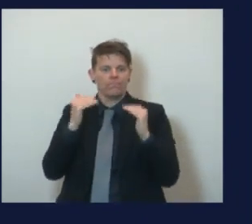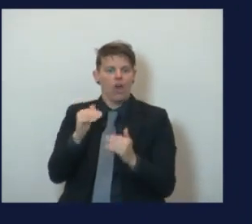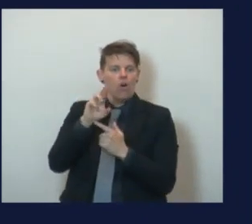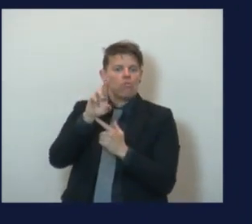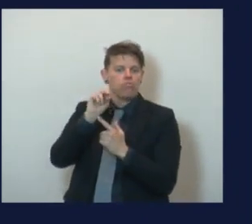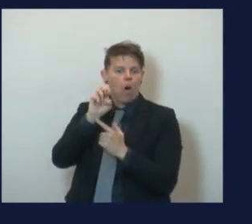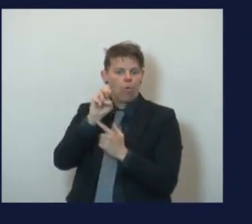HOMELAND SECURITY.